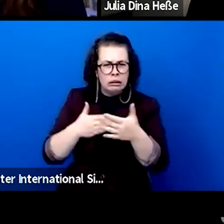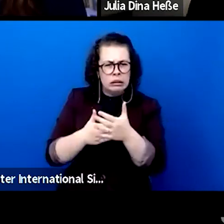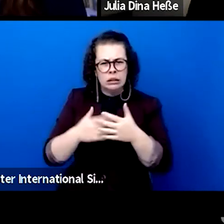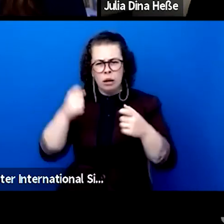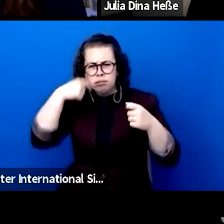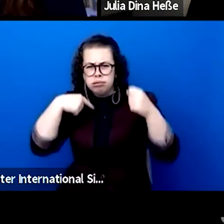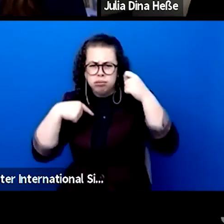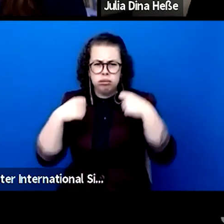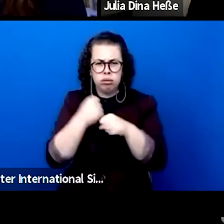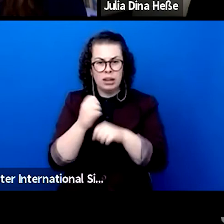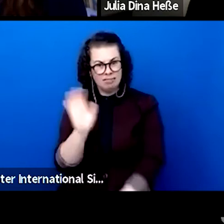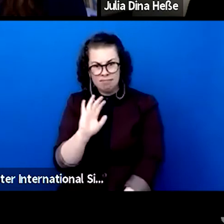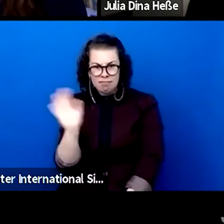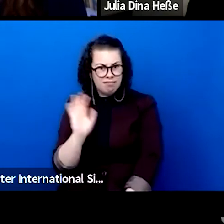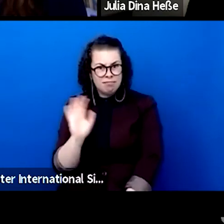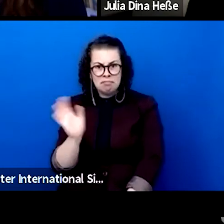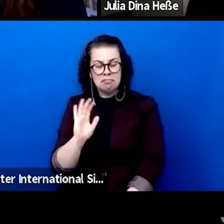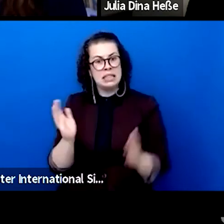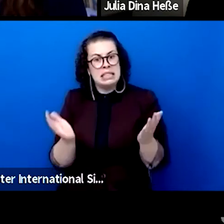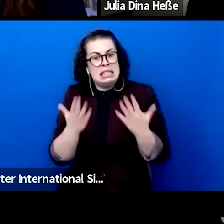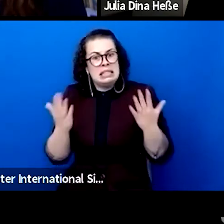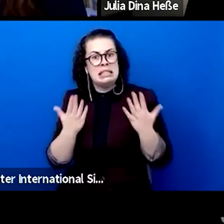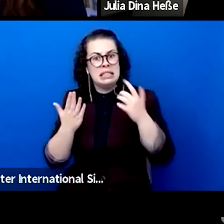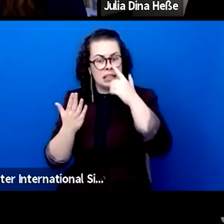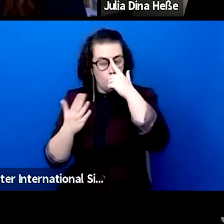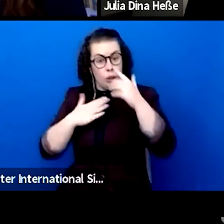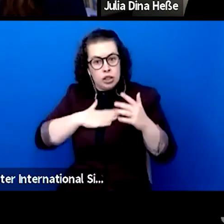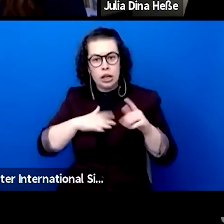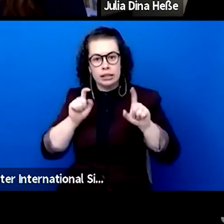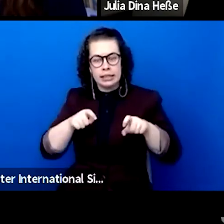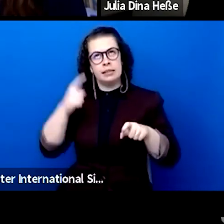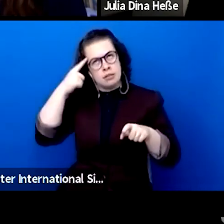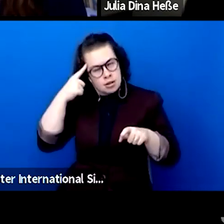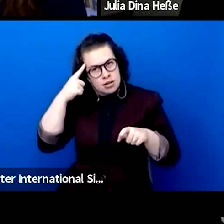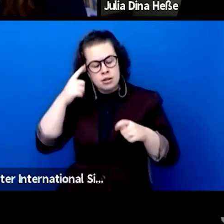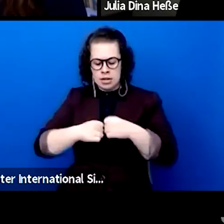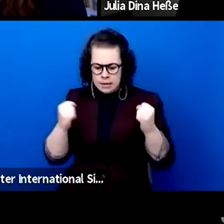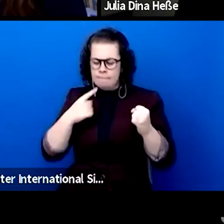we have the professionalism in the theatre, so we just need to open up and give it away and give